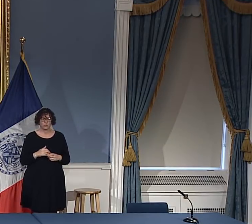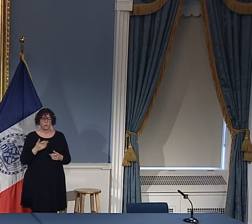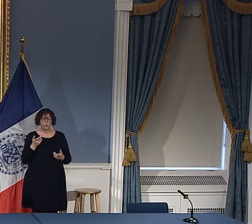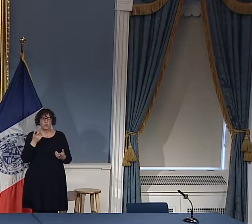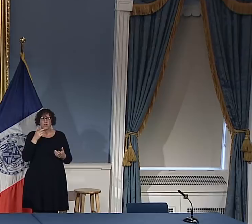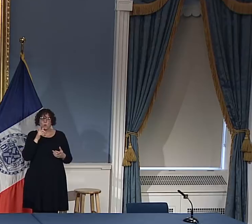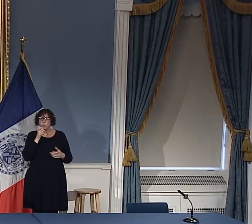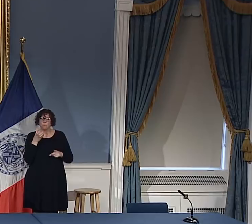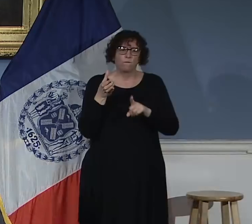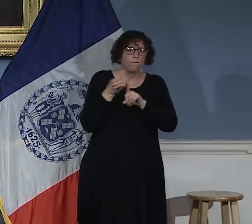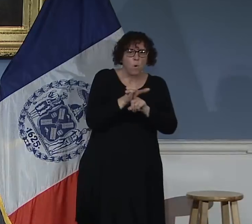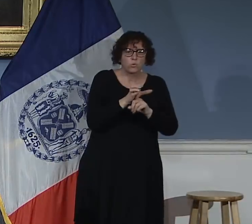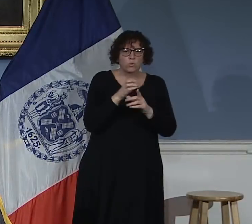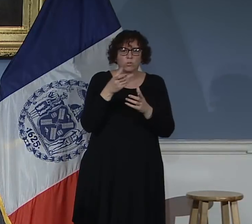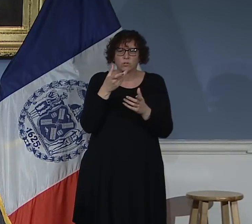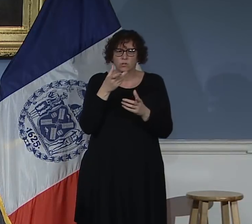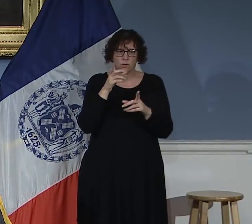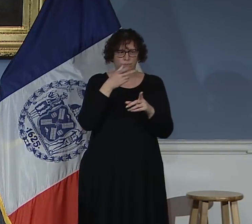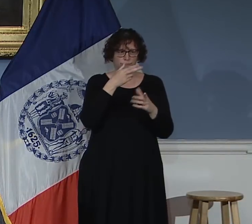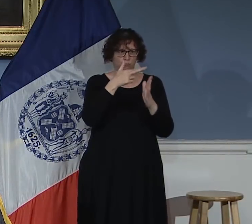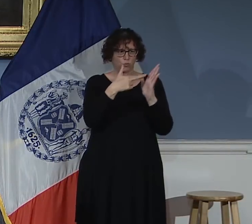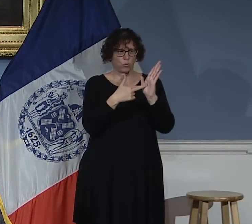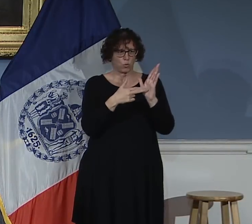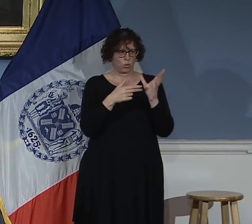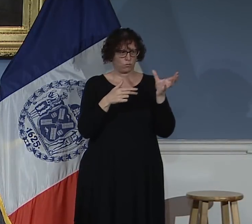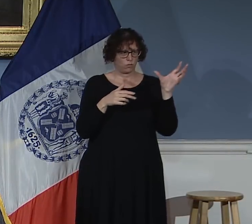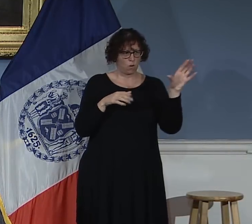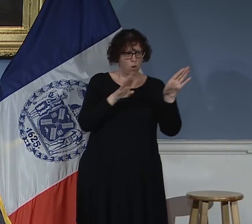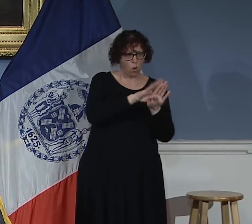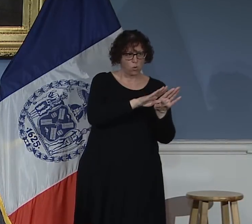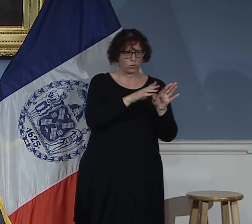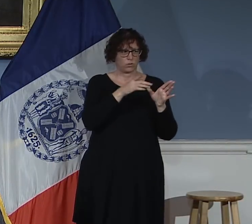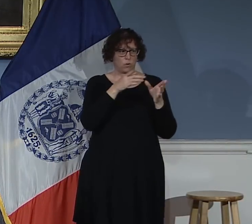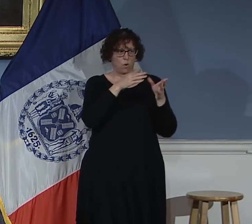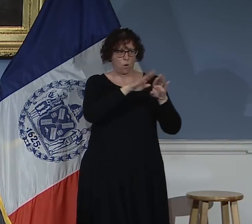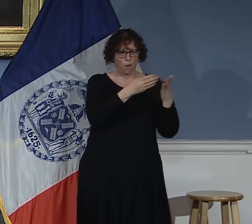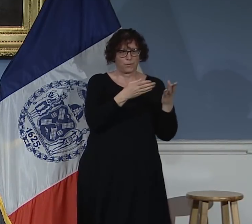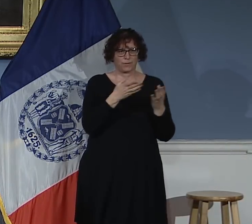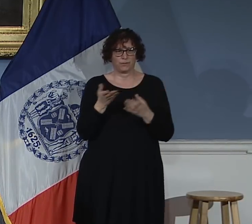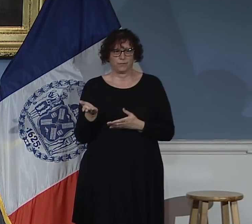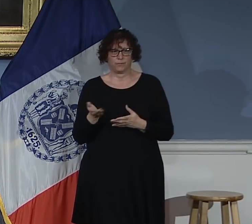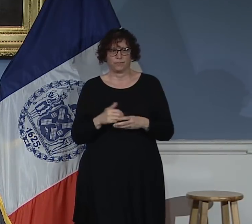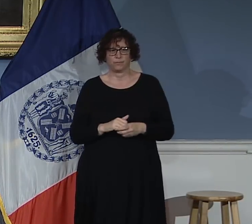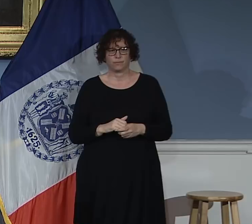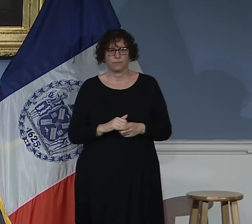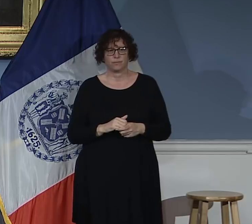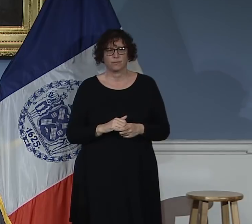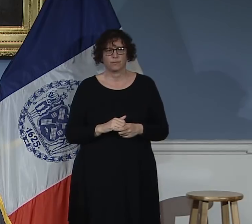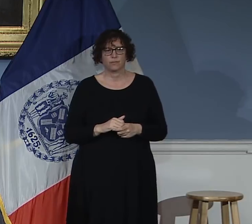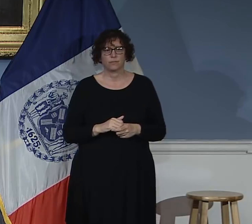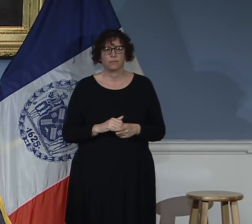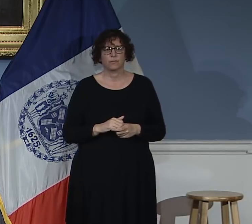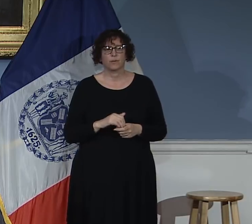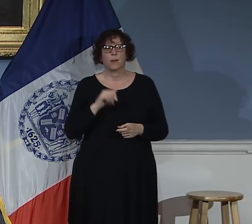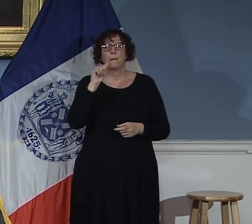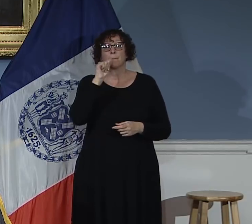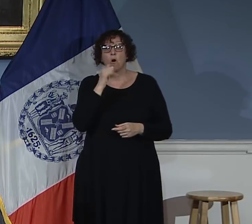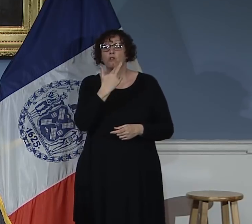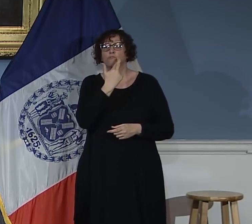GOTETN SICK. WHO IS ENFORCING THIS? YOU SAID SEVERALT HIGNS.